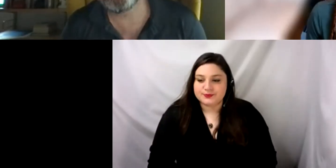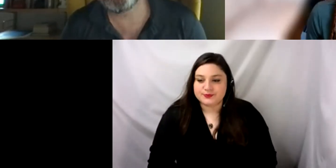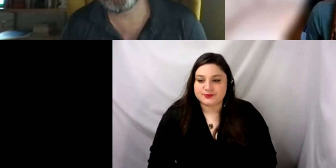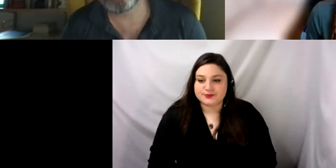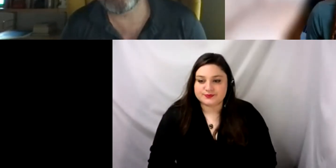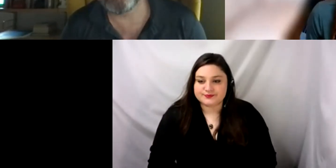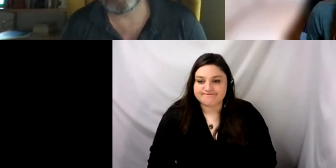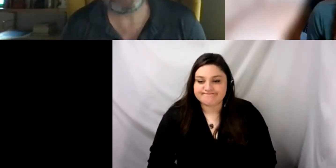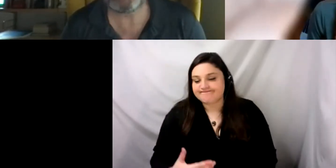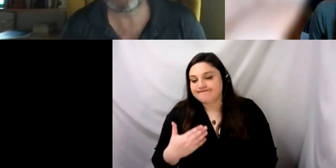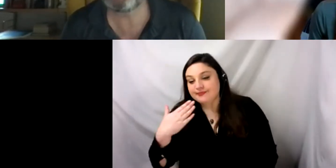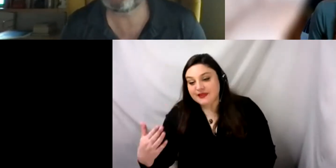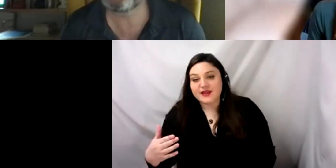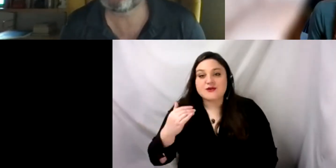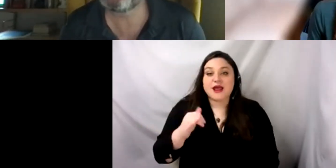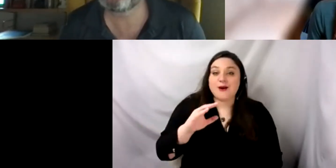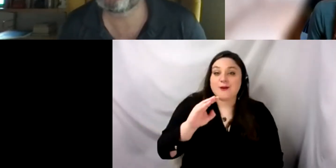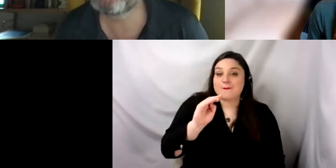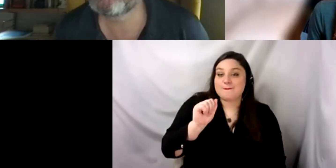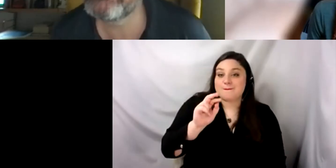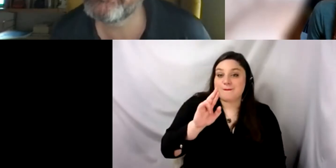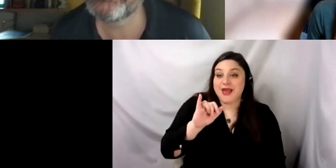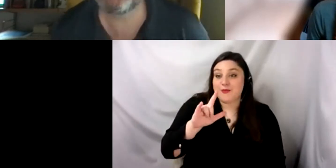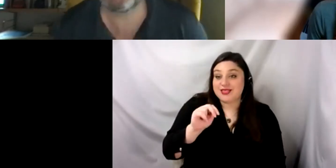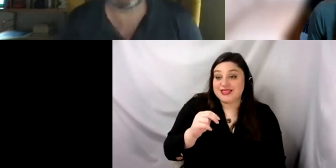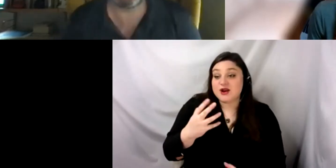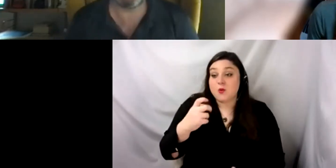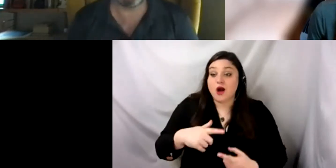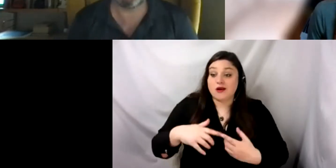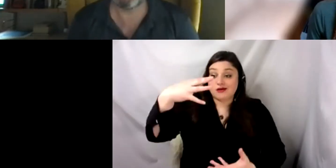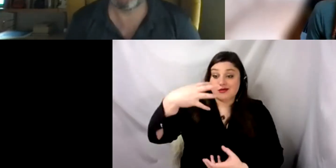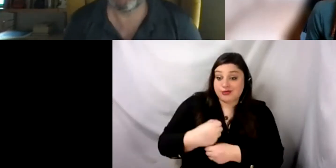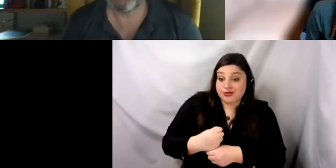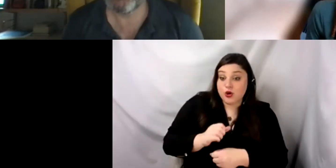a condensed version of your questions?